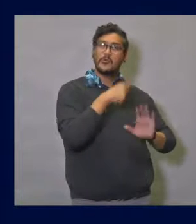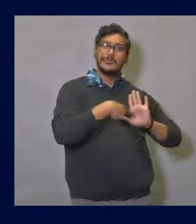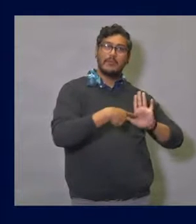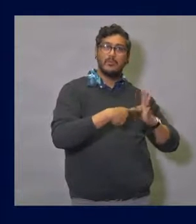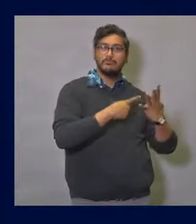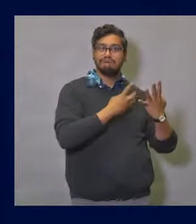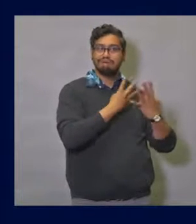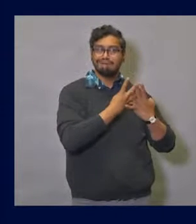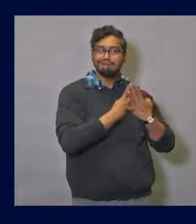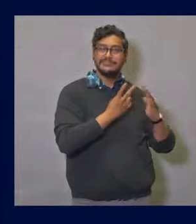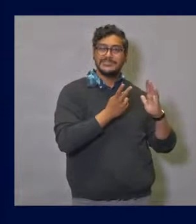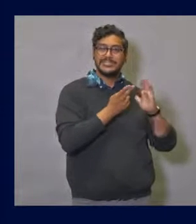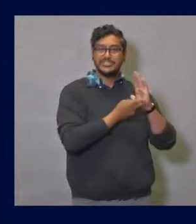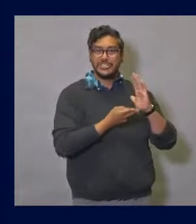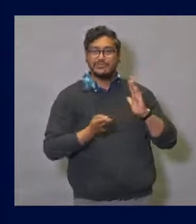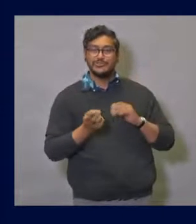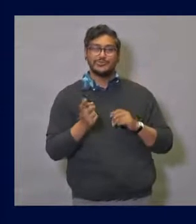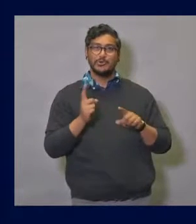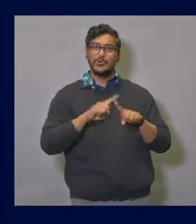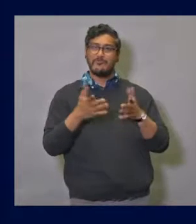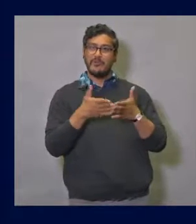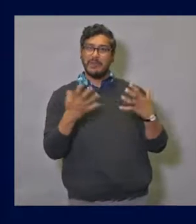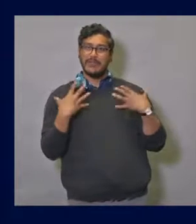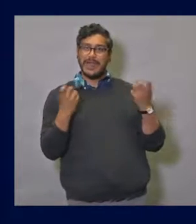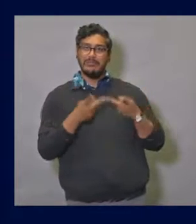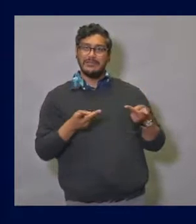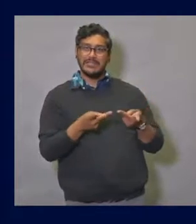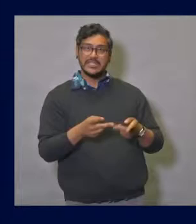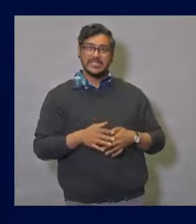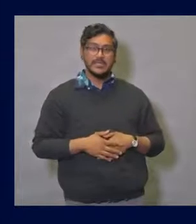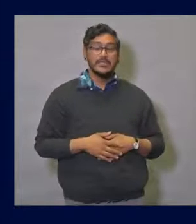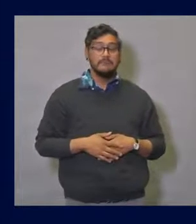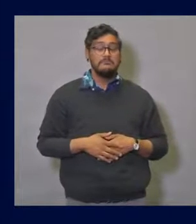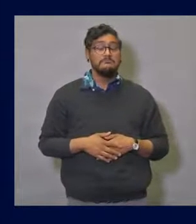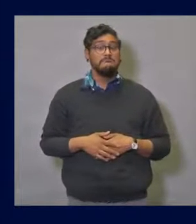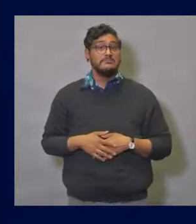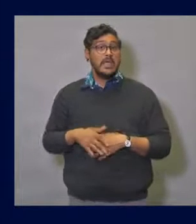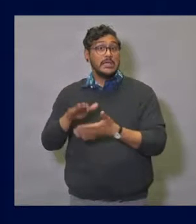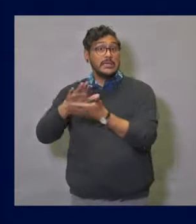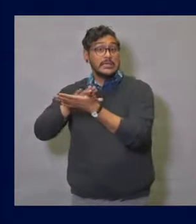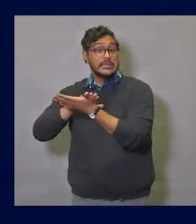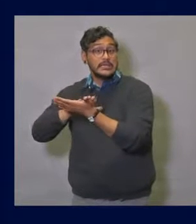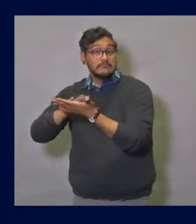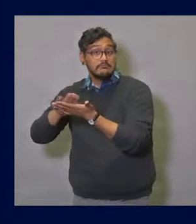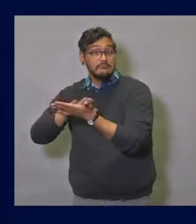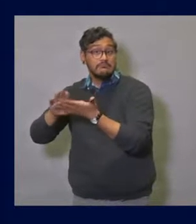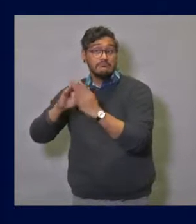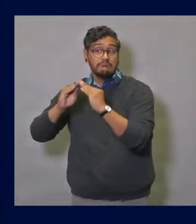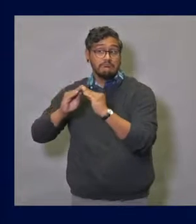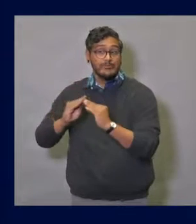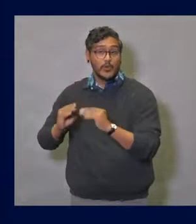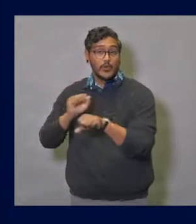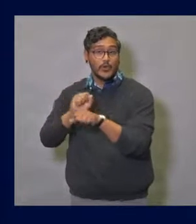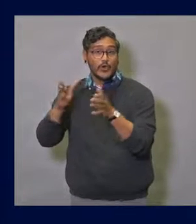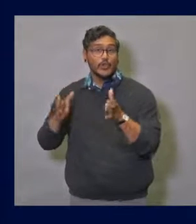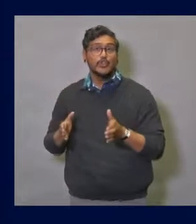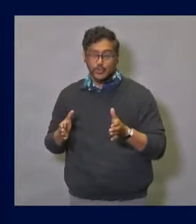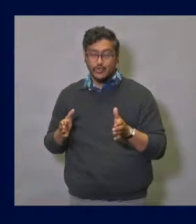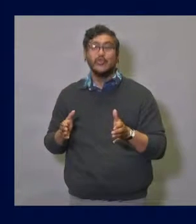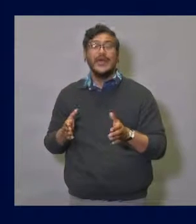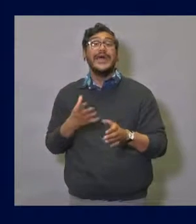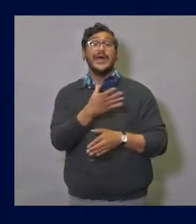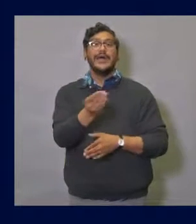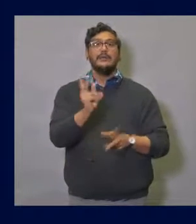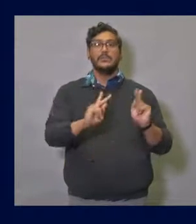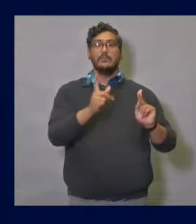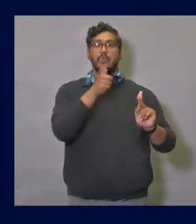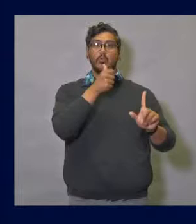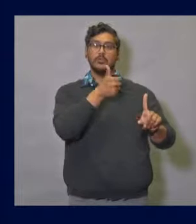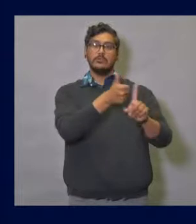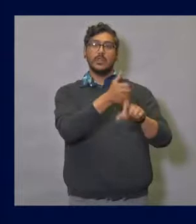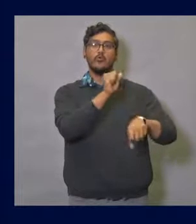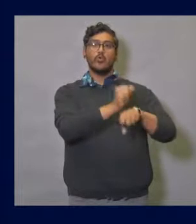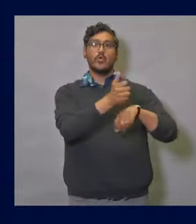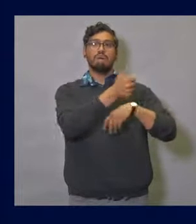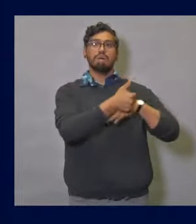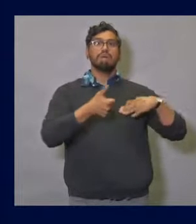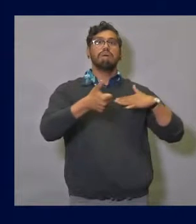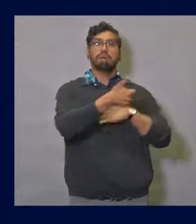EN ESPACIO DE VIDA CONGREGADOS